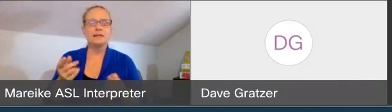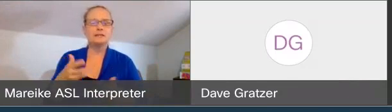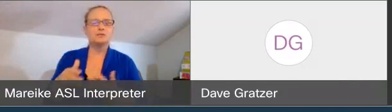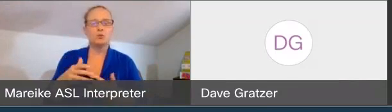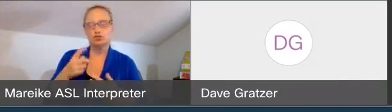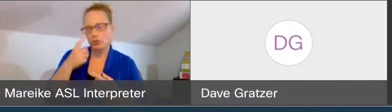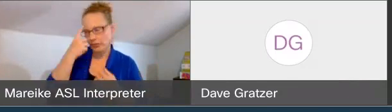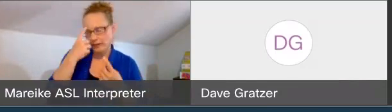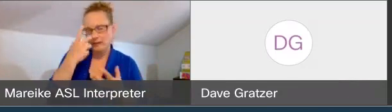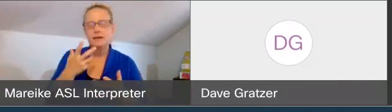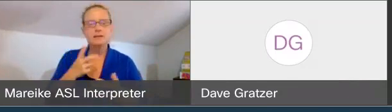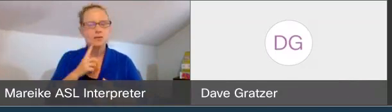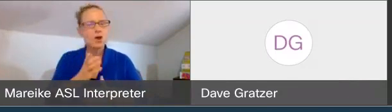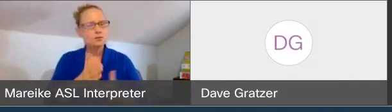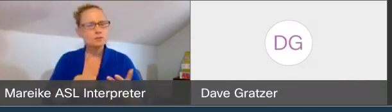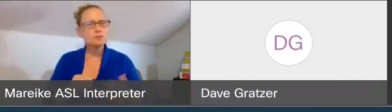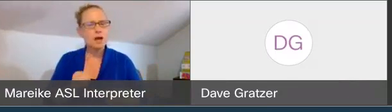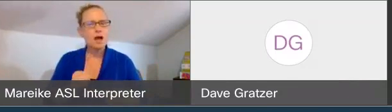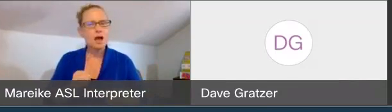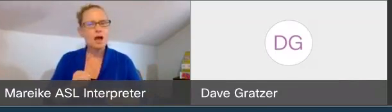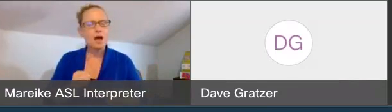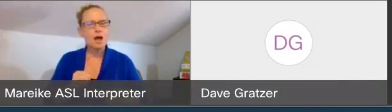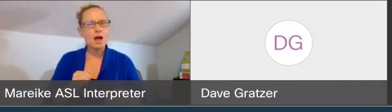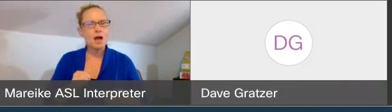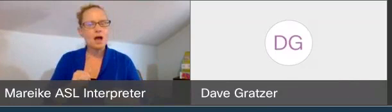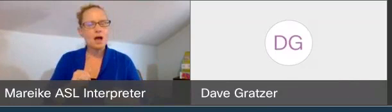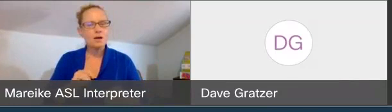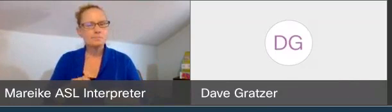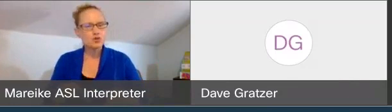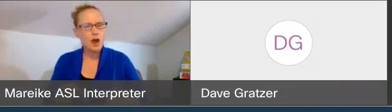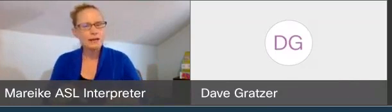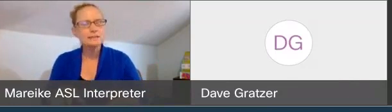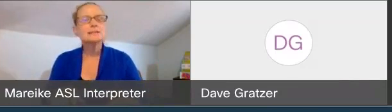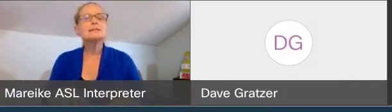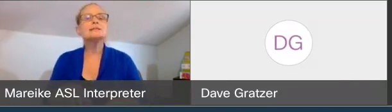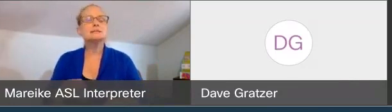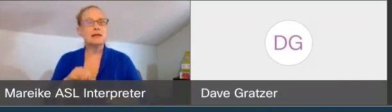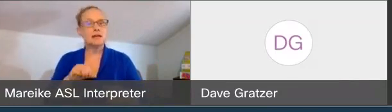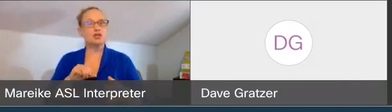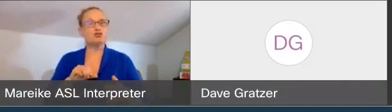are some practices or evidence-based practices that address crimimogenic population like